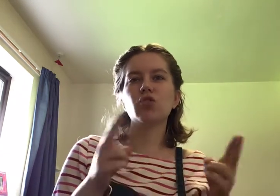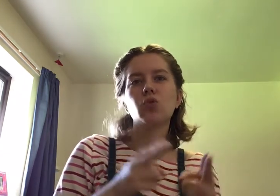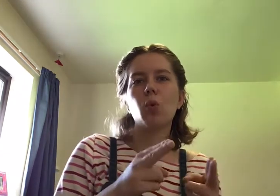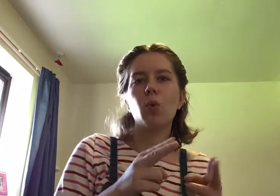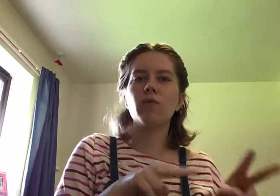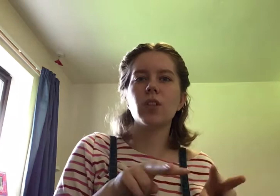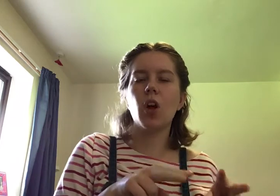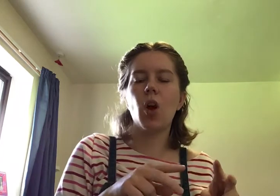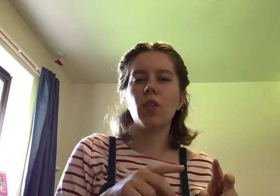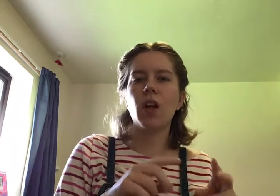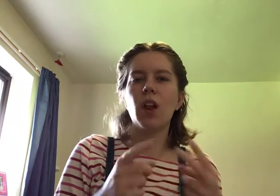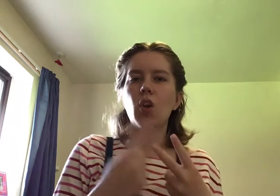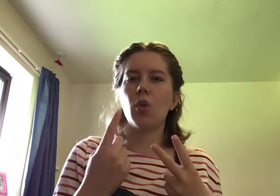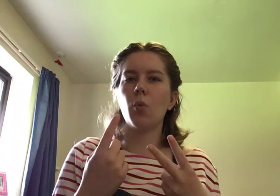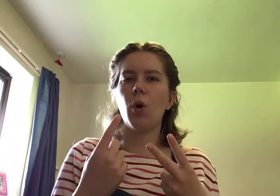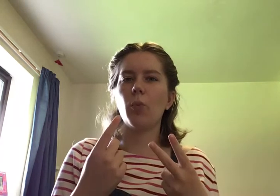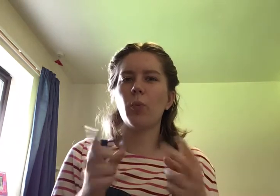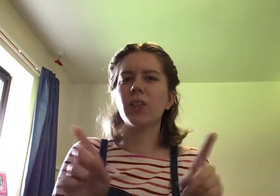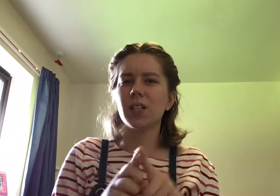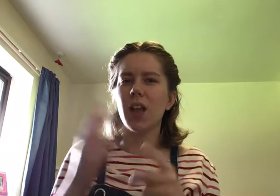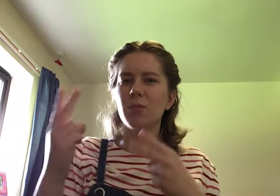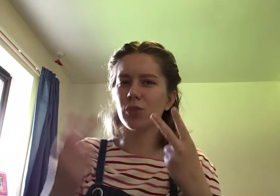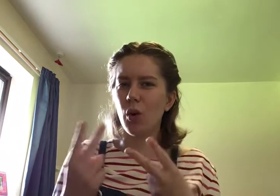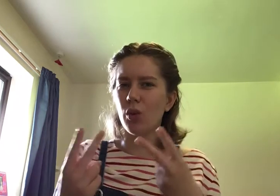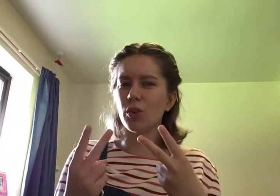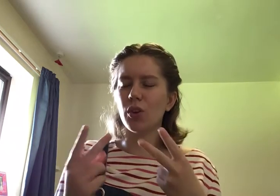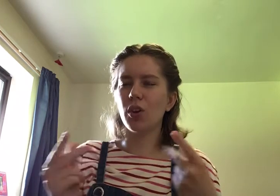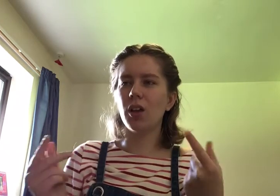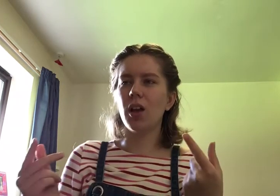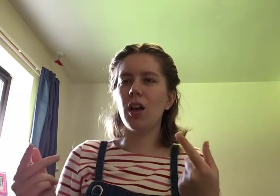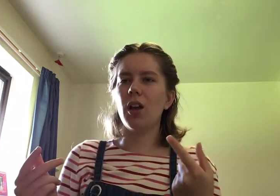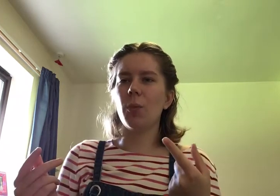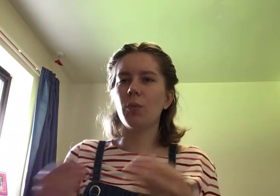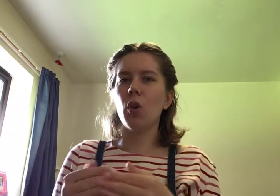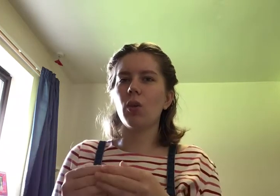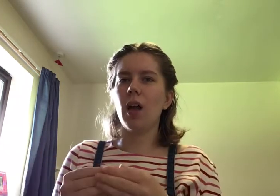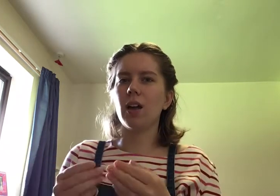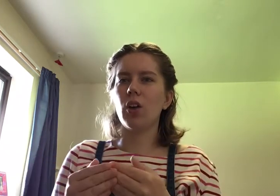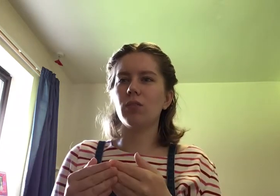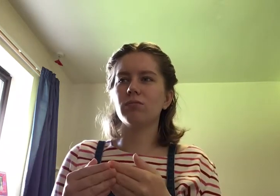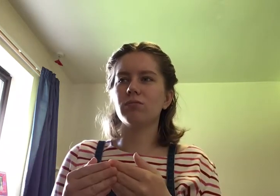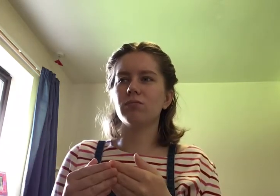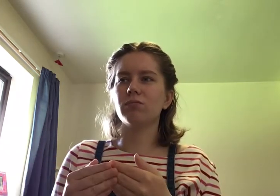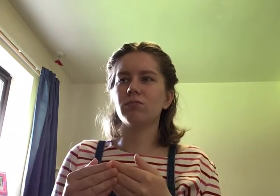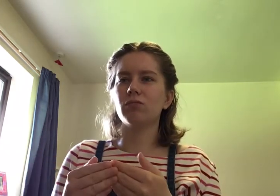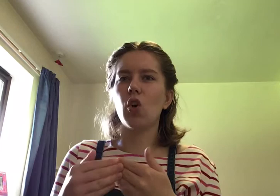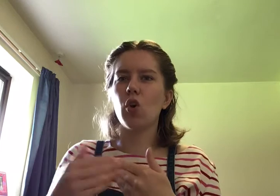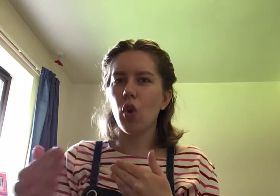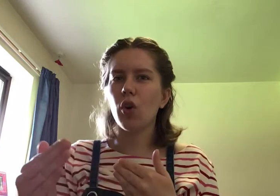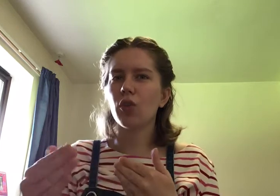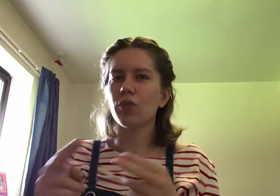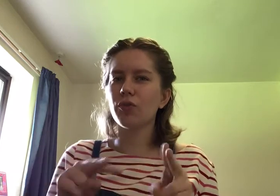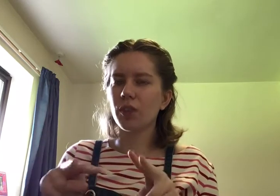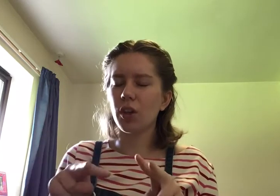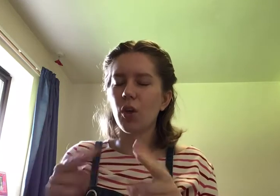into a short video, another one is the same song but longer video